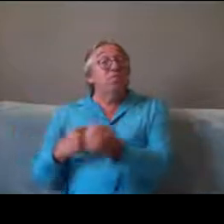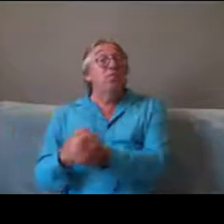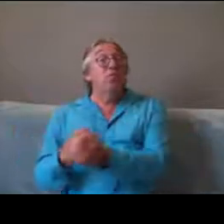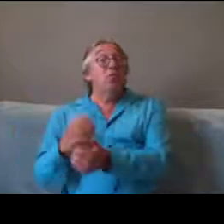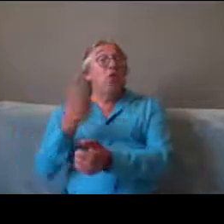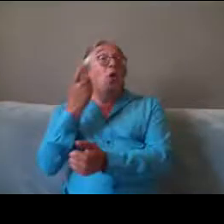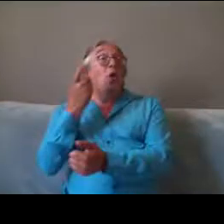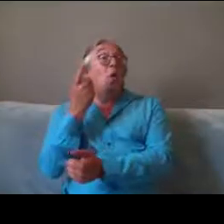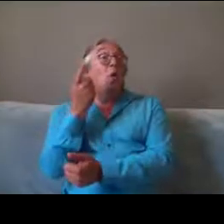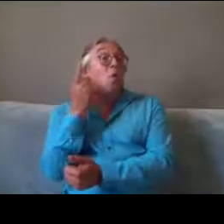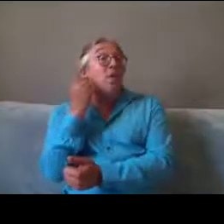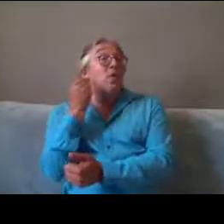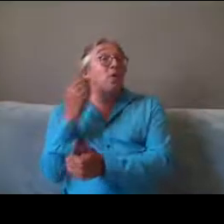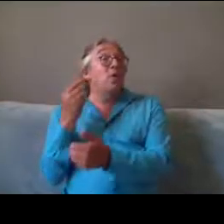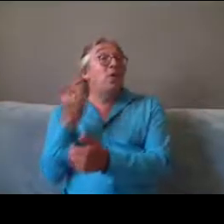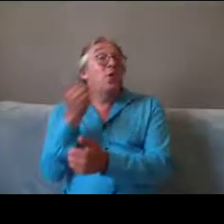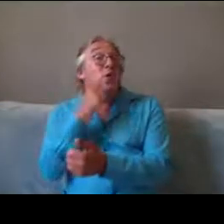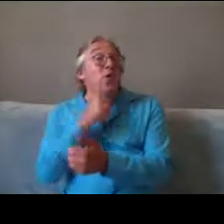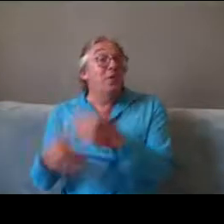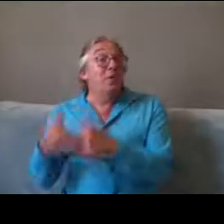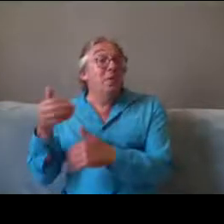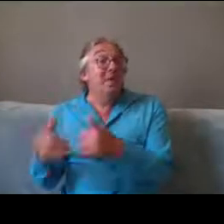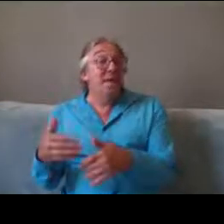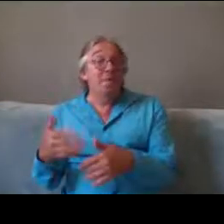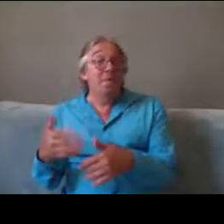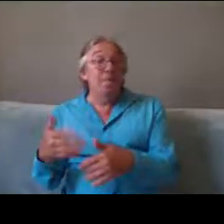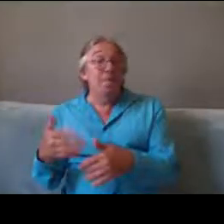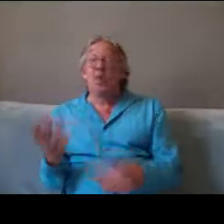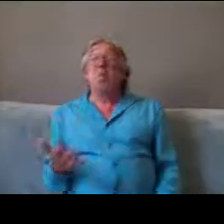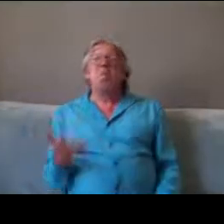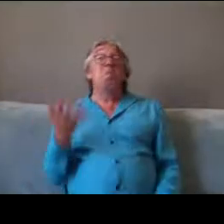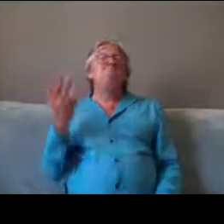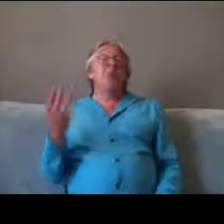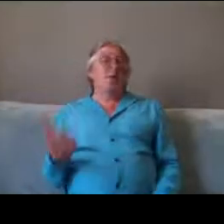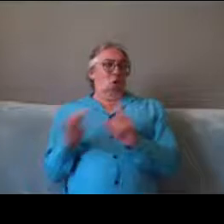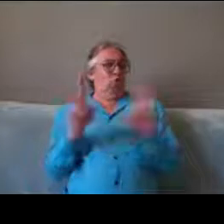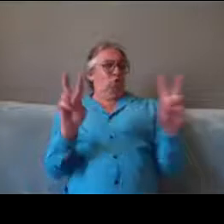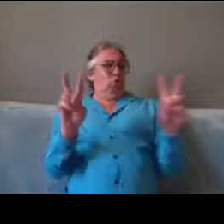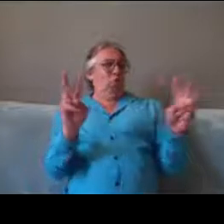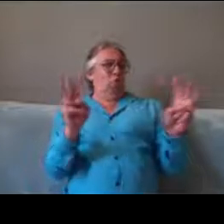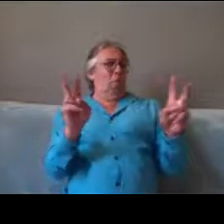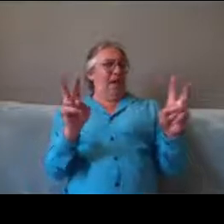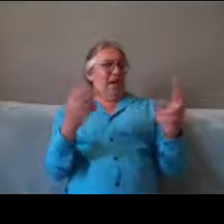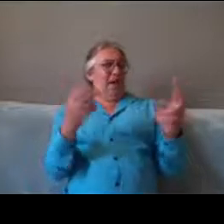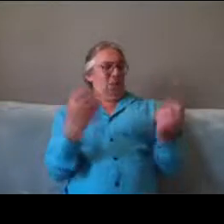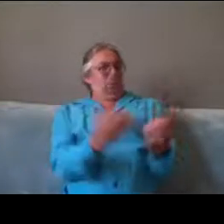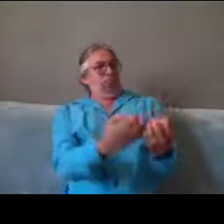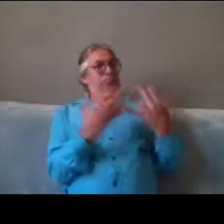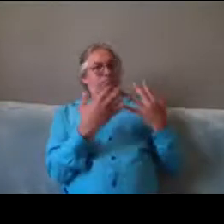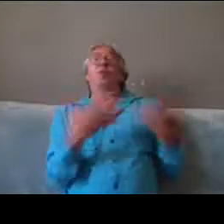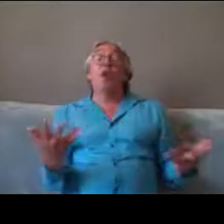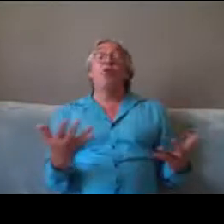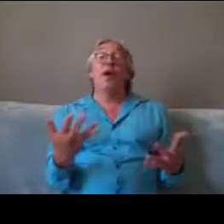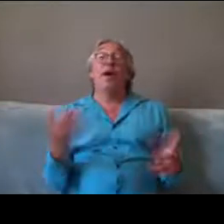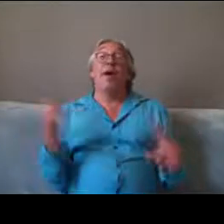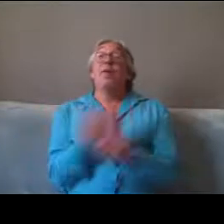that deal with the topics since 2014, either participants with disabilities,